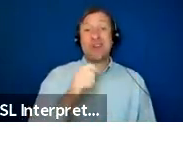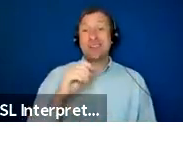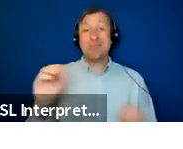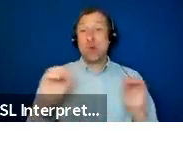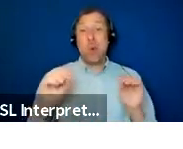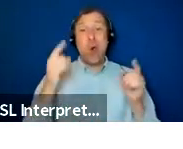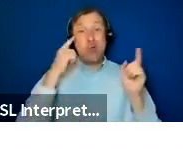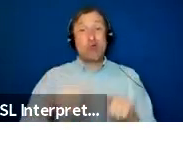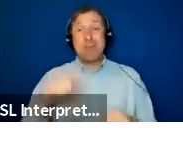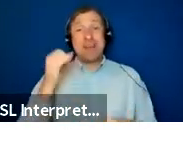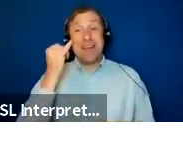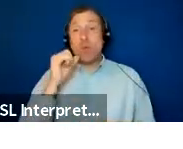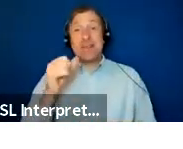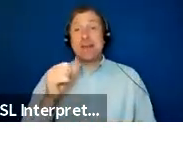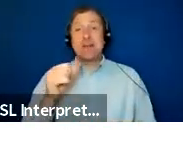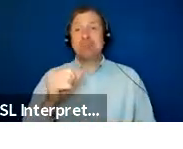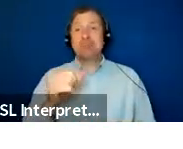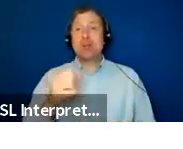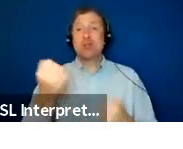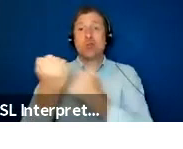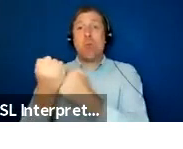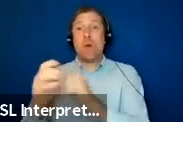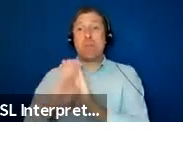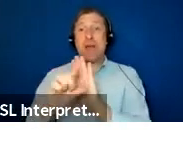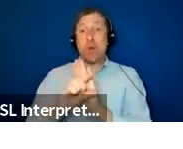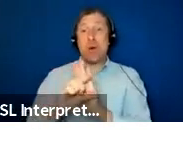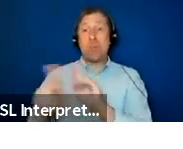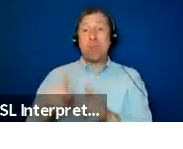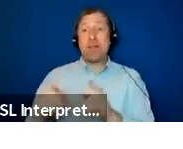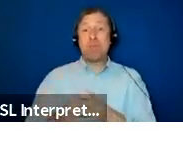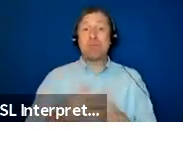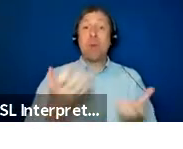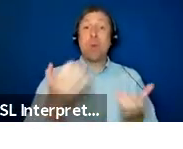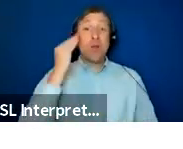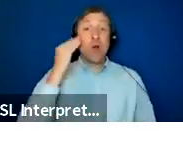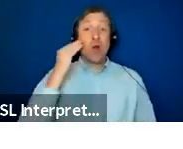if we didn't reach agreement on this point. I also want to acknowledge that David White, our Executive Director,